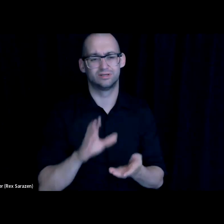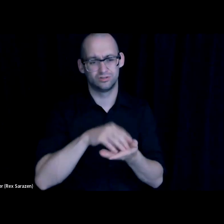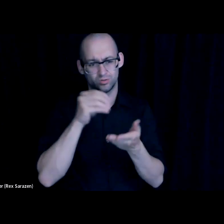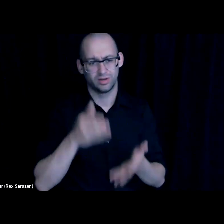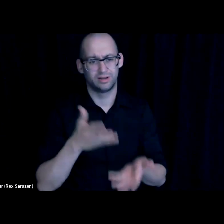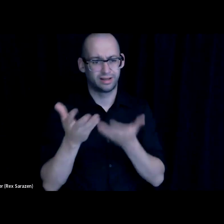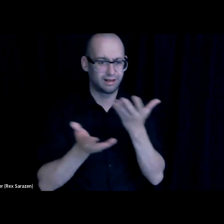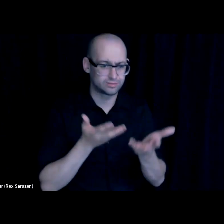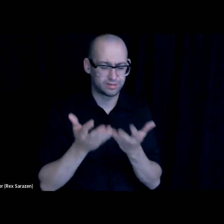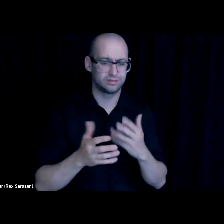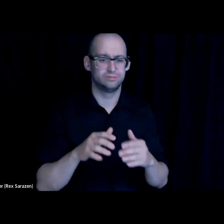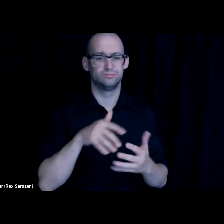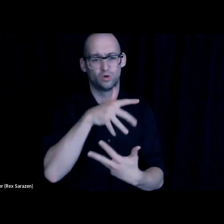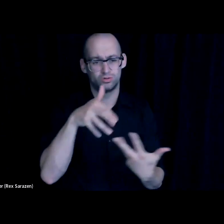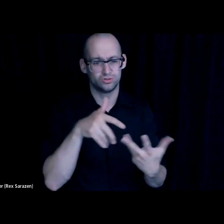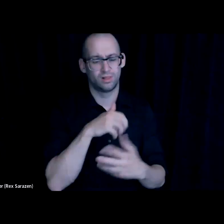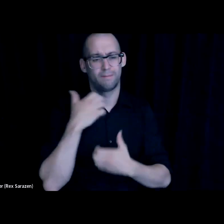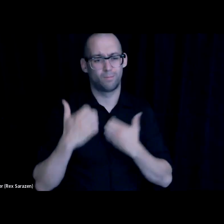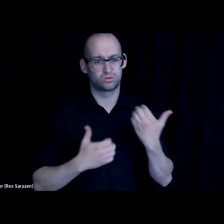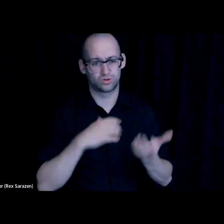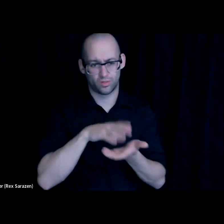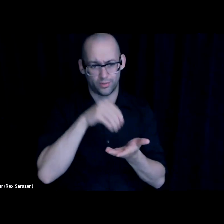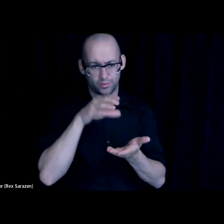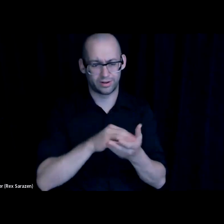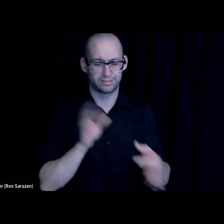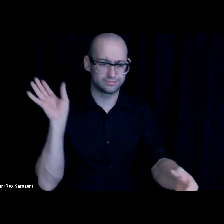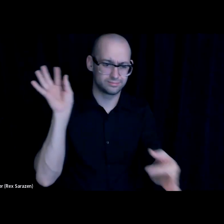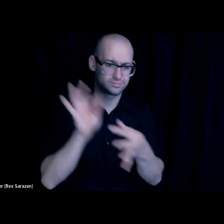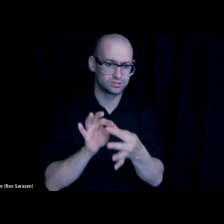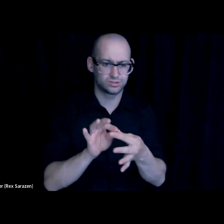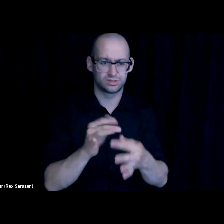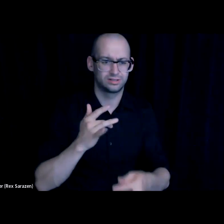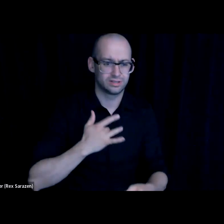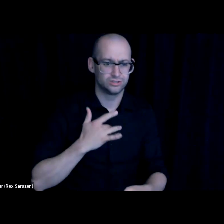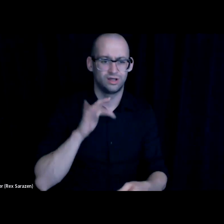social emotional learning, and really reaching the adult learner through our through our